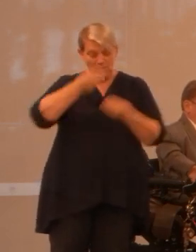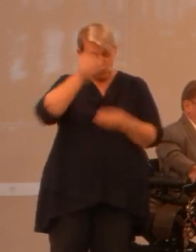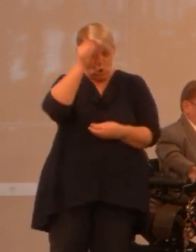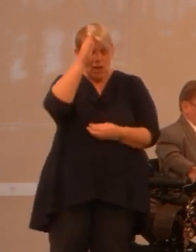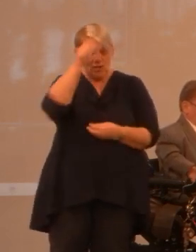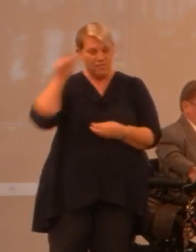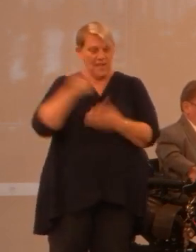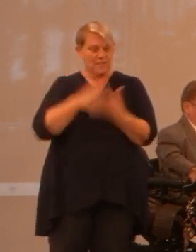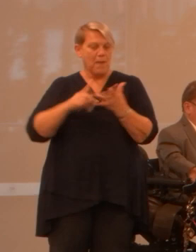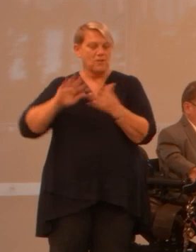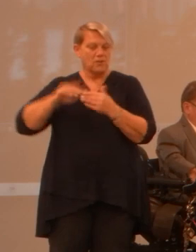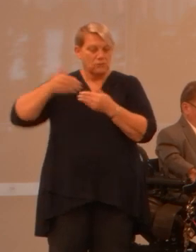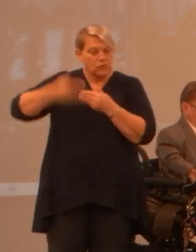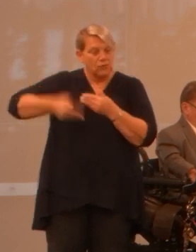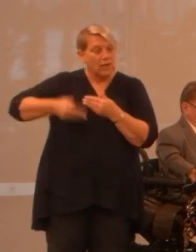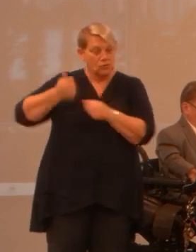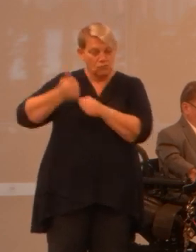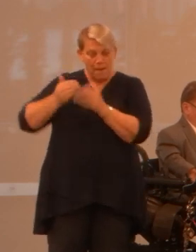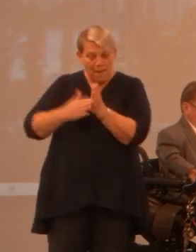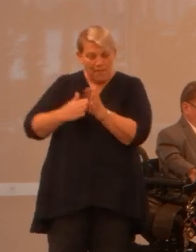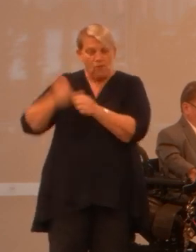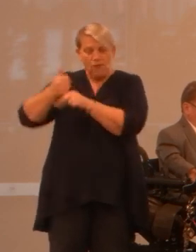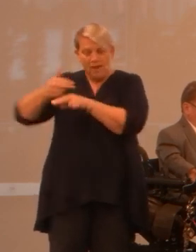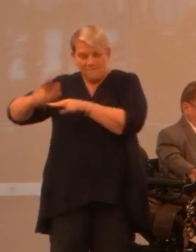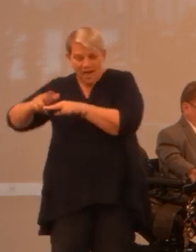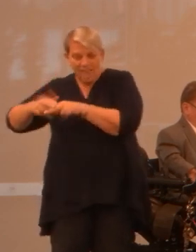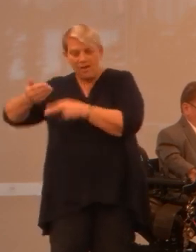as passed down from our grandmothers, our grandfathers, our mums, our dads,